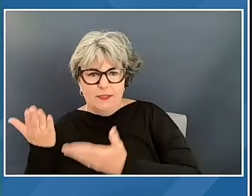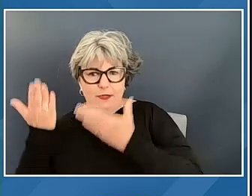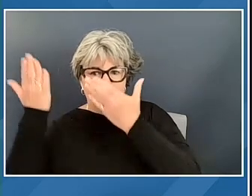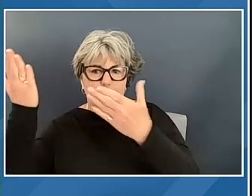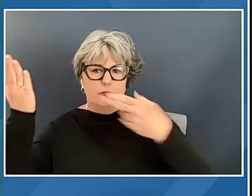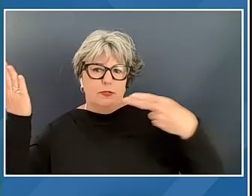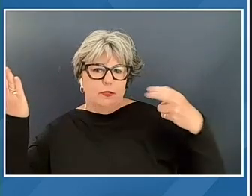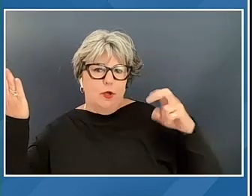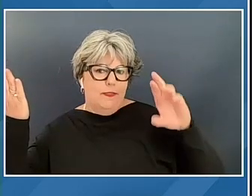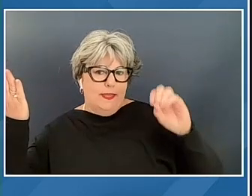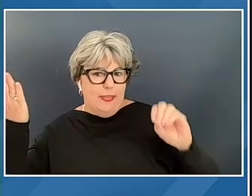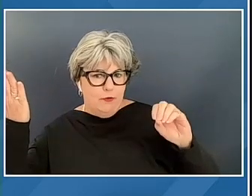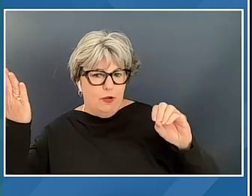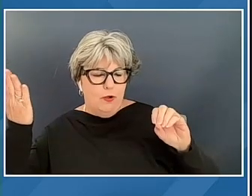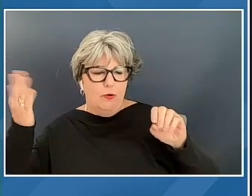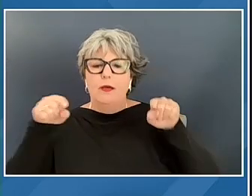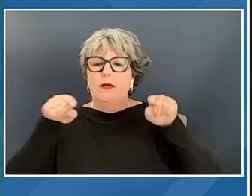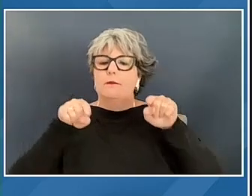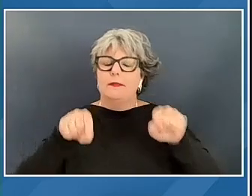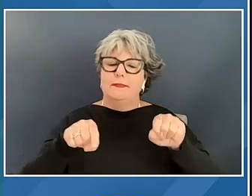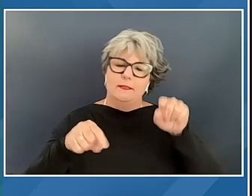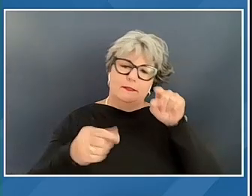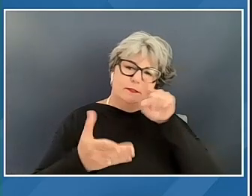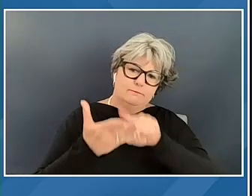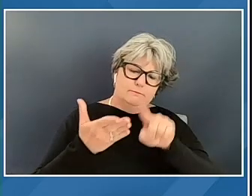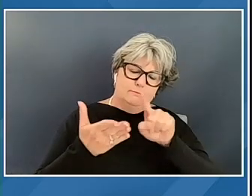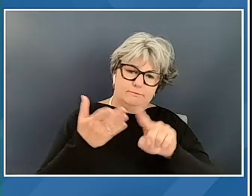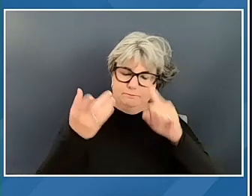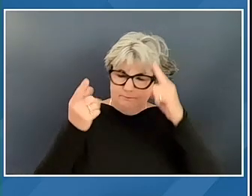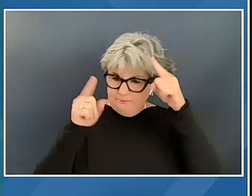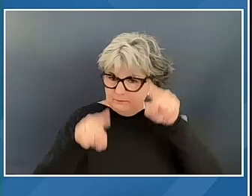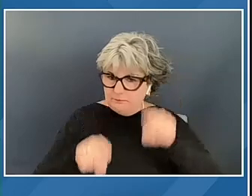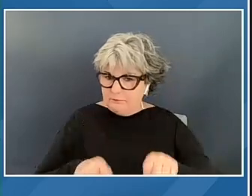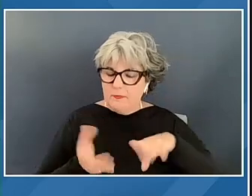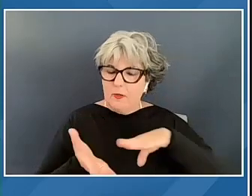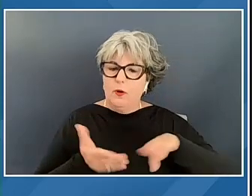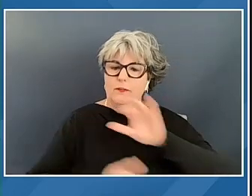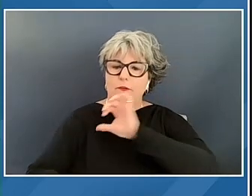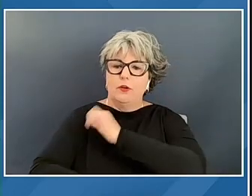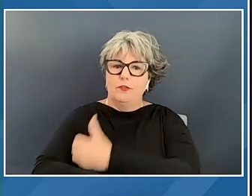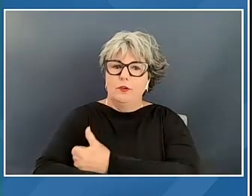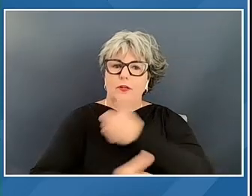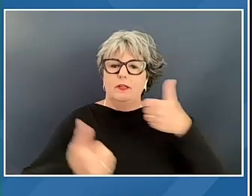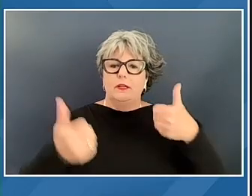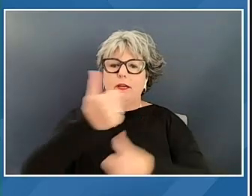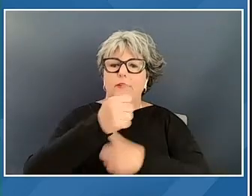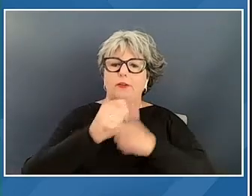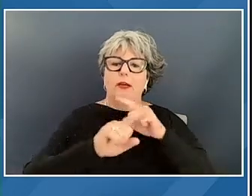but this is about looking at compromise and waiver authority under a different statute altogether.